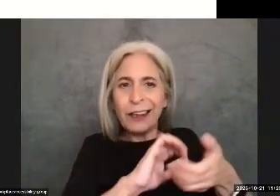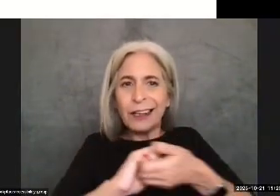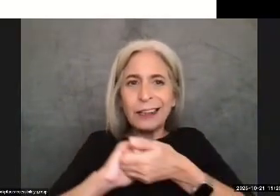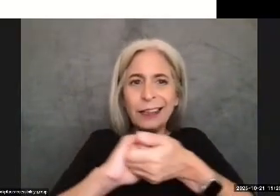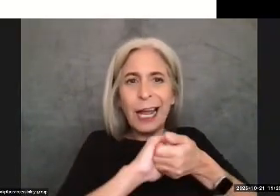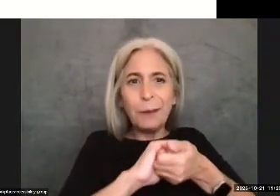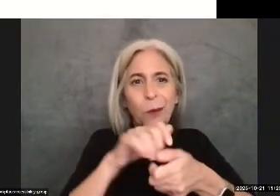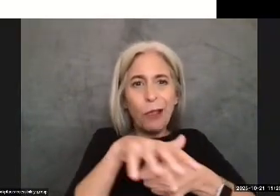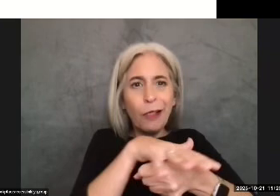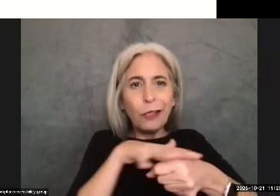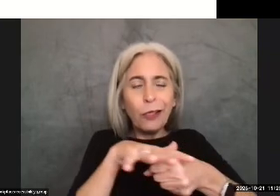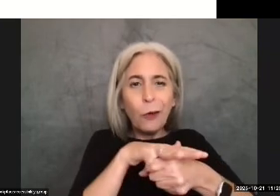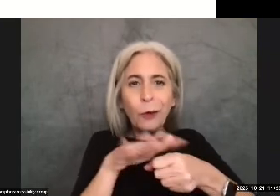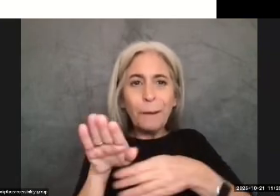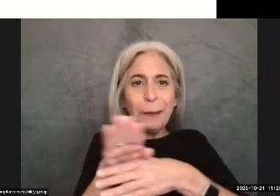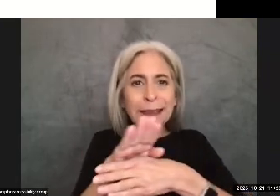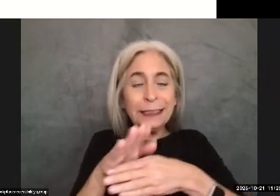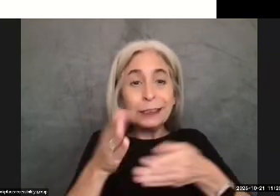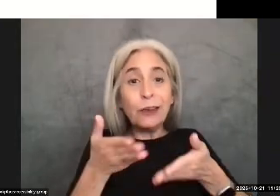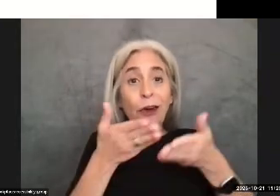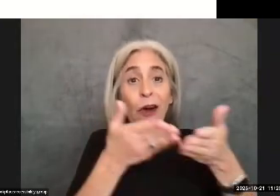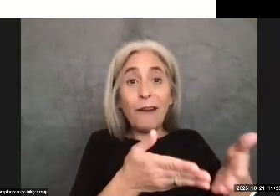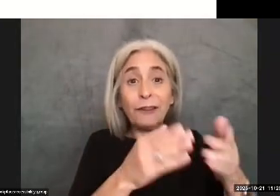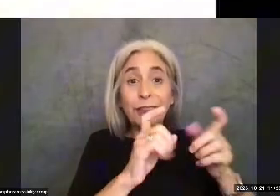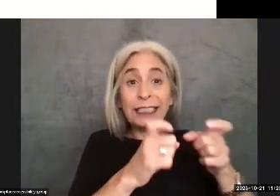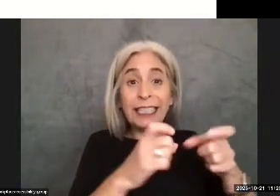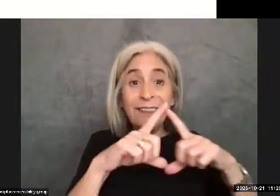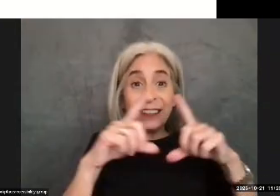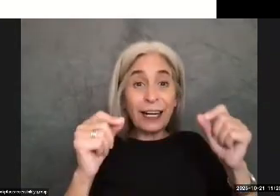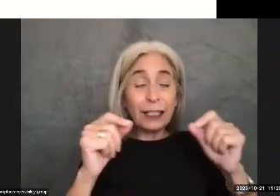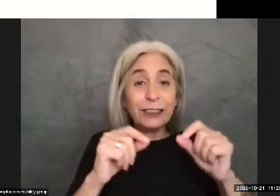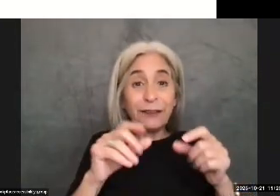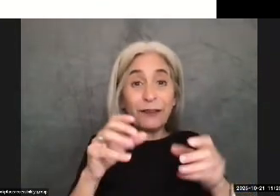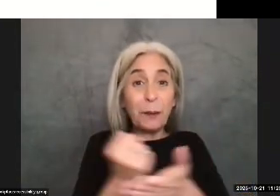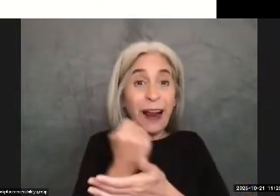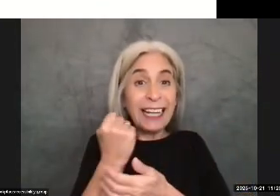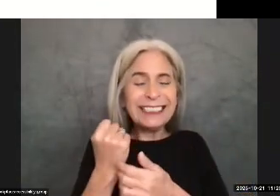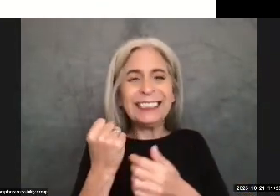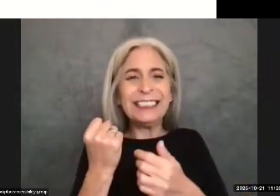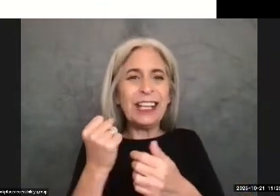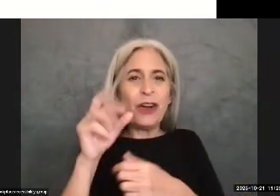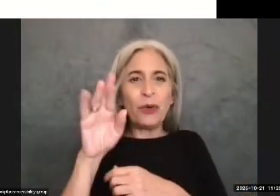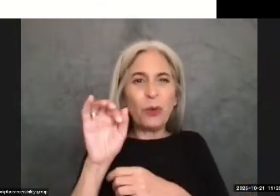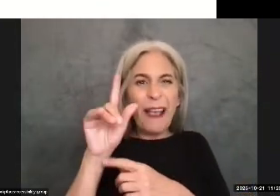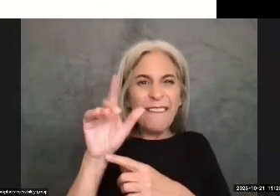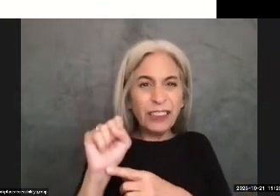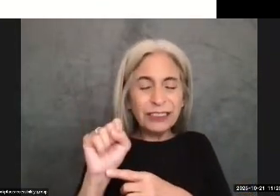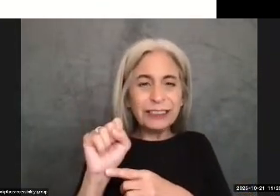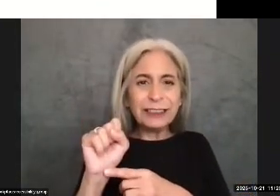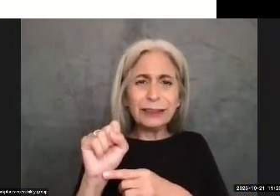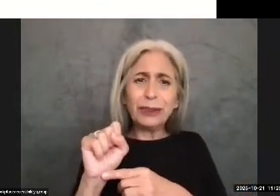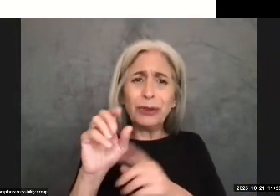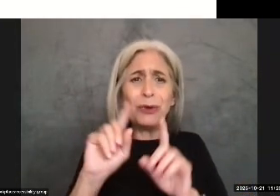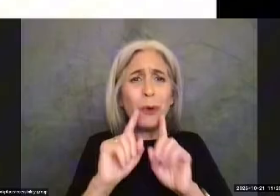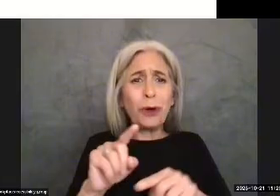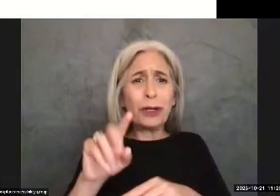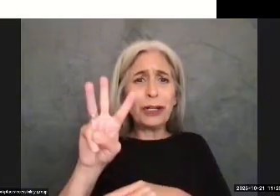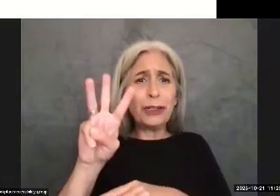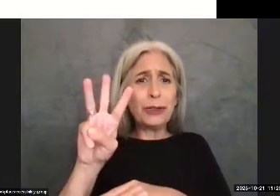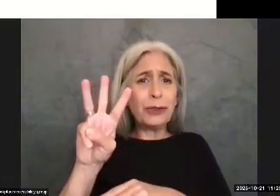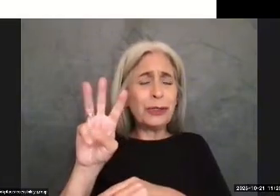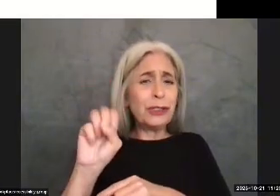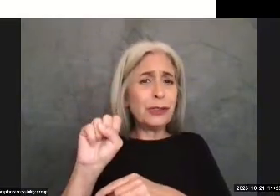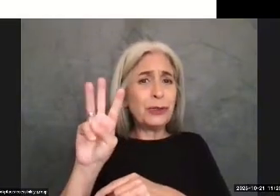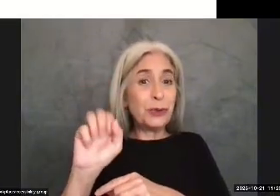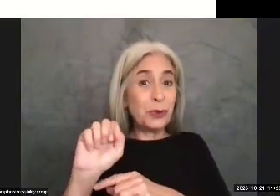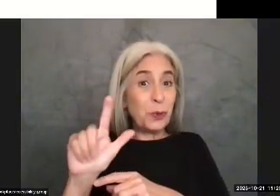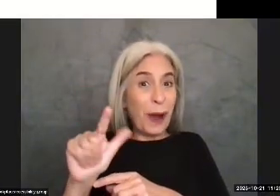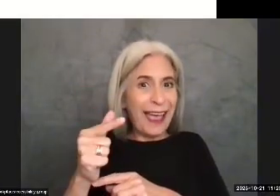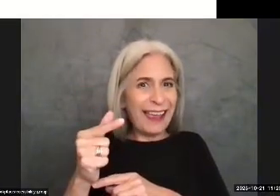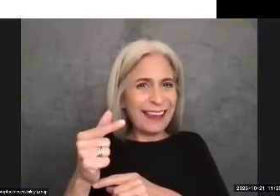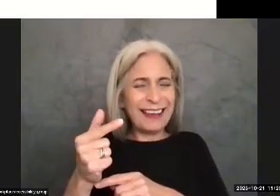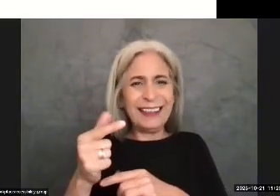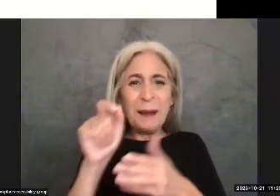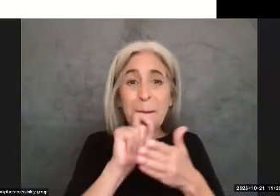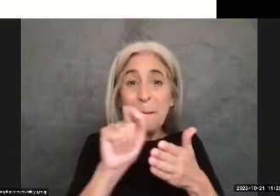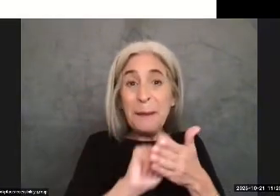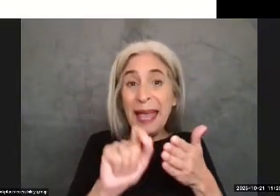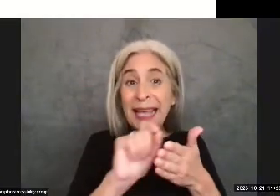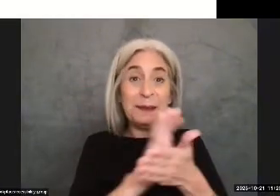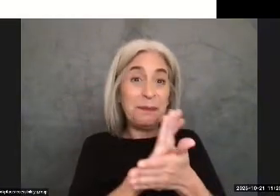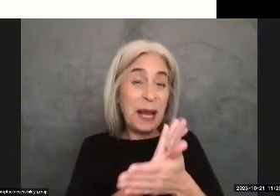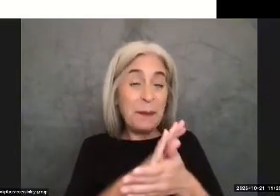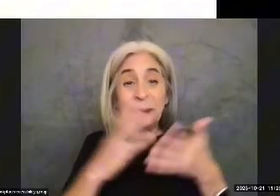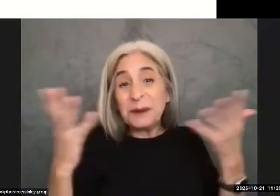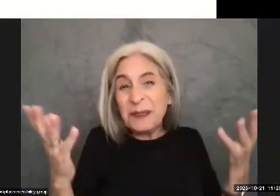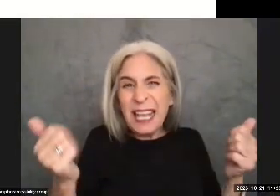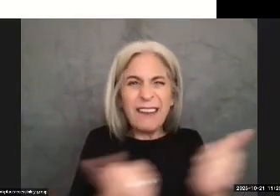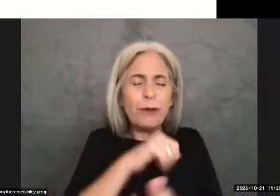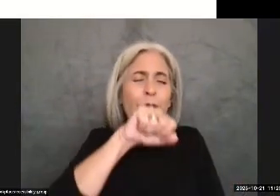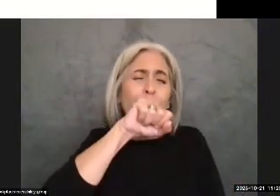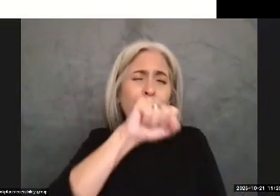Kathleen DeForest: Collaborate with local establishments, offer gift cards as prizes, giveaways, raffles, order some swag, just for fun. Notepads and pens, right? Everybody loves a little bit of swag.